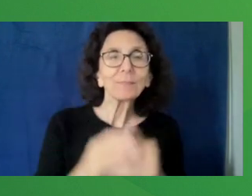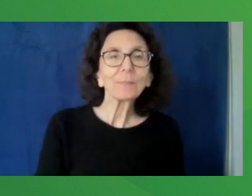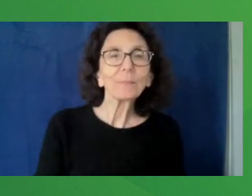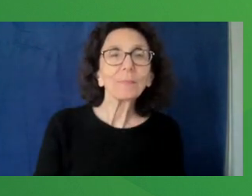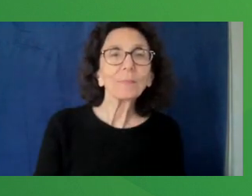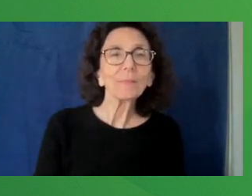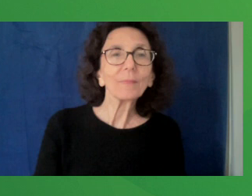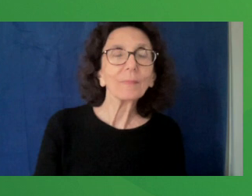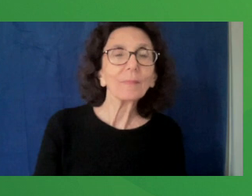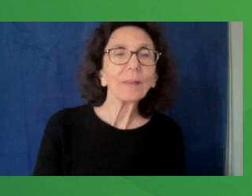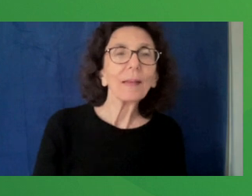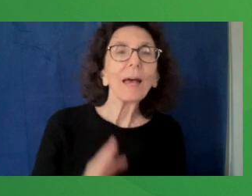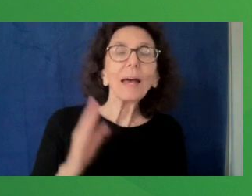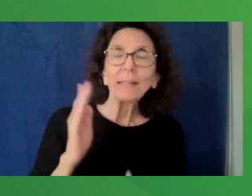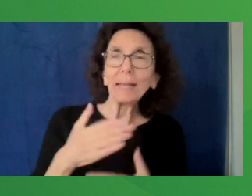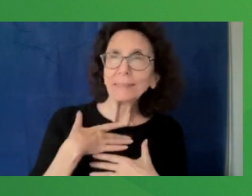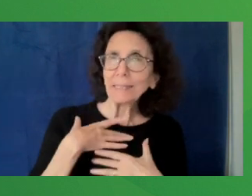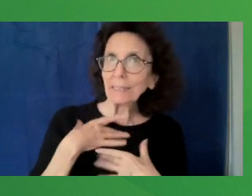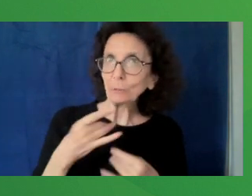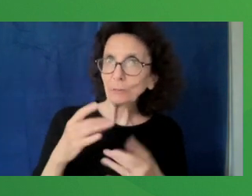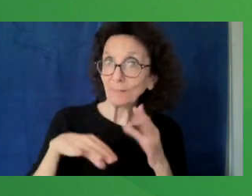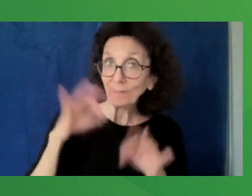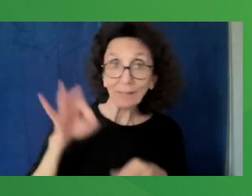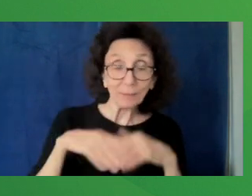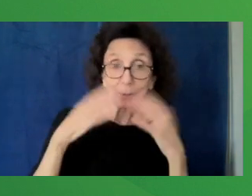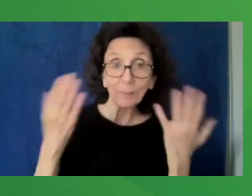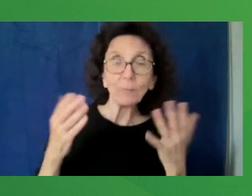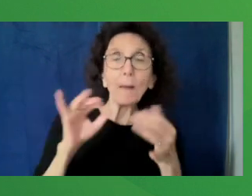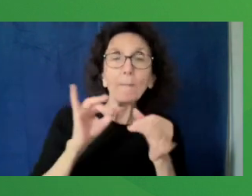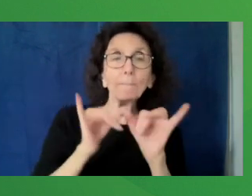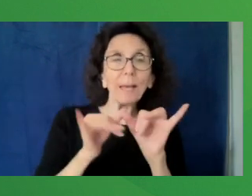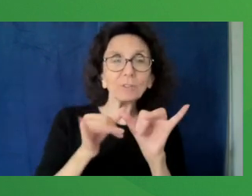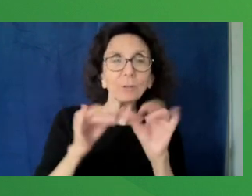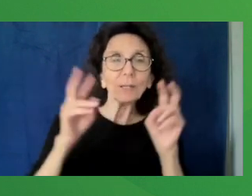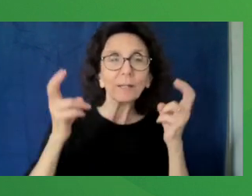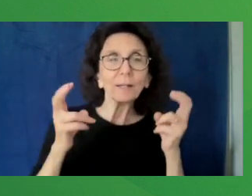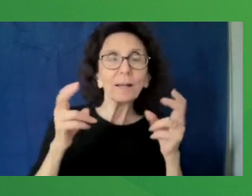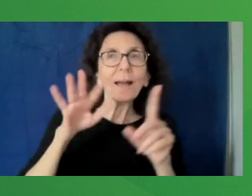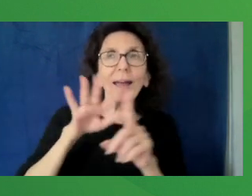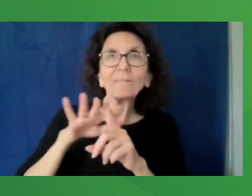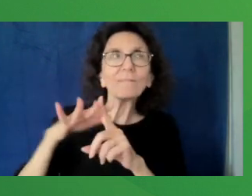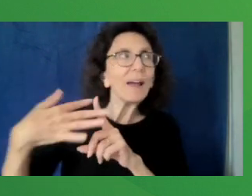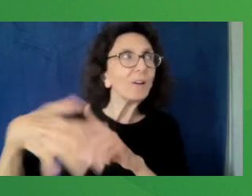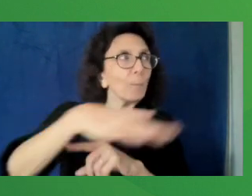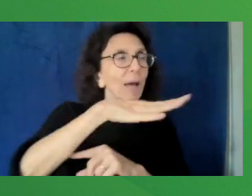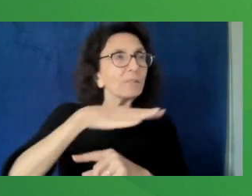interesting part of our findings, measuring what we call environmental concern. Our question here